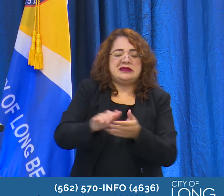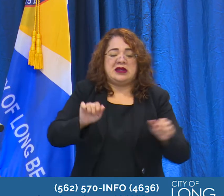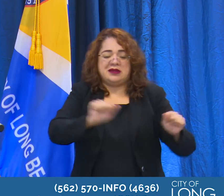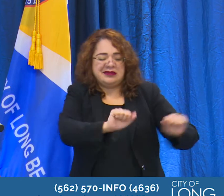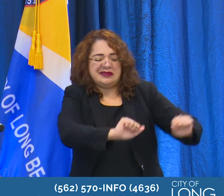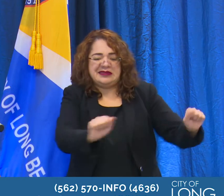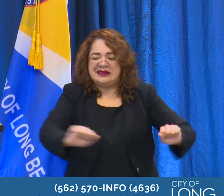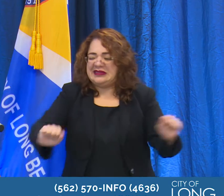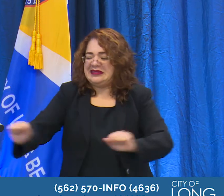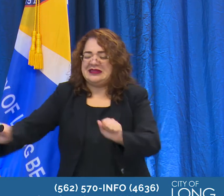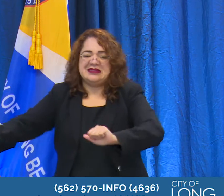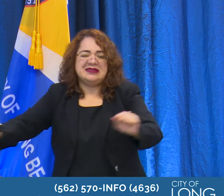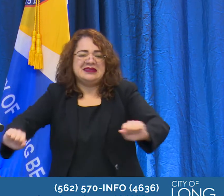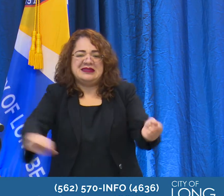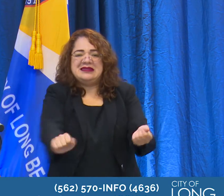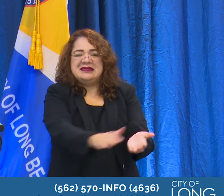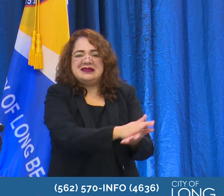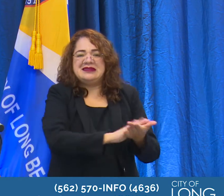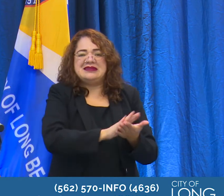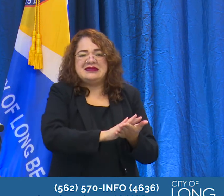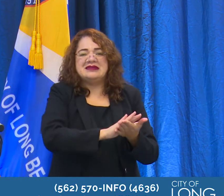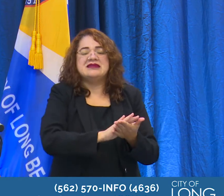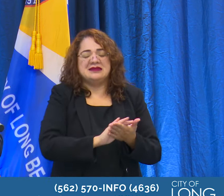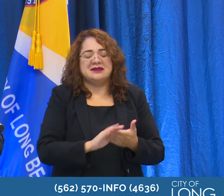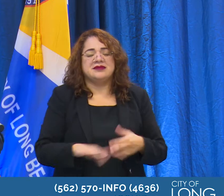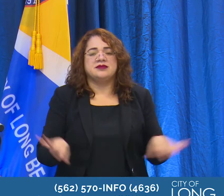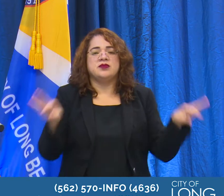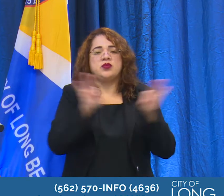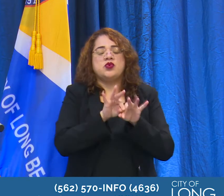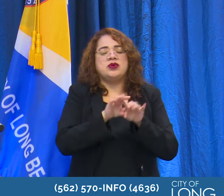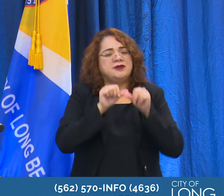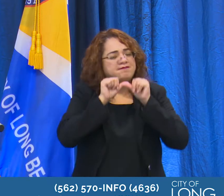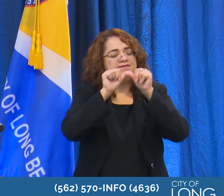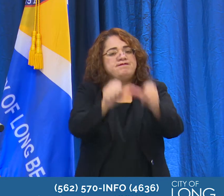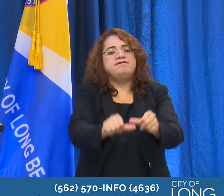share that coming up later this week